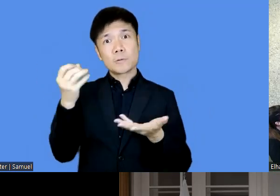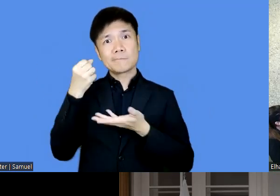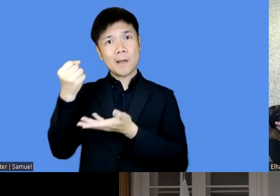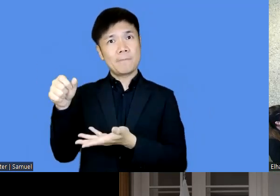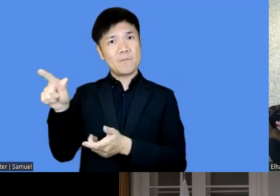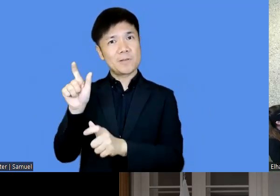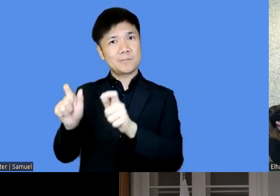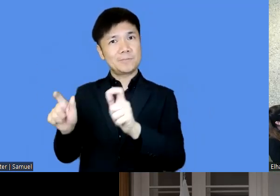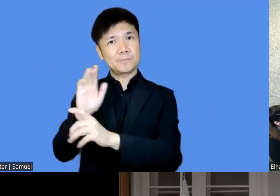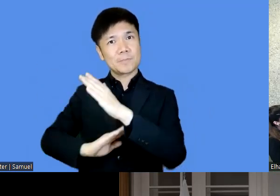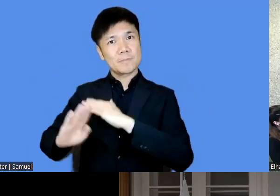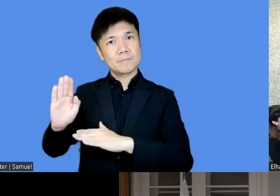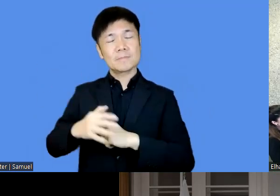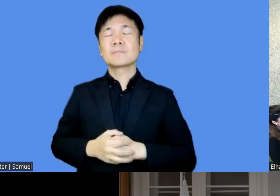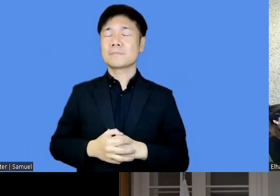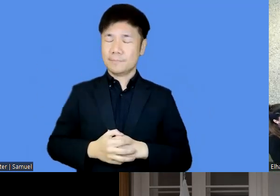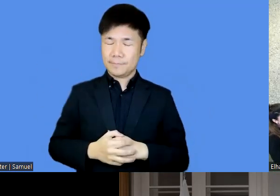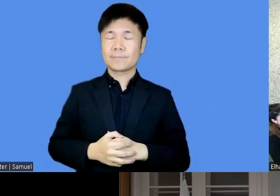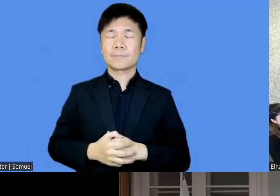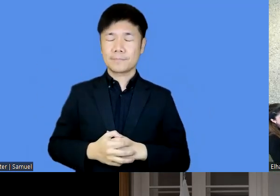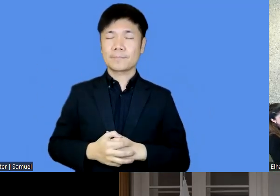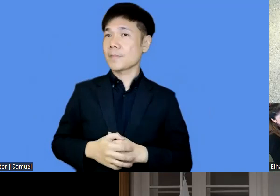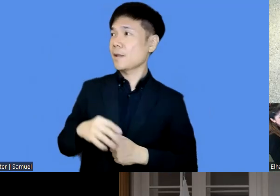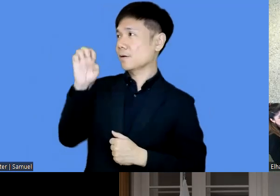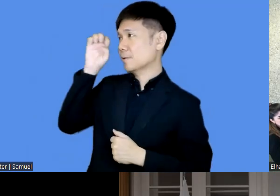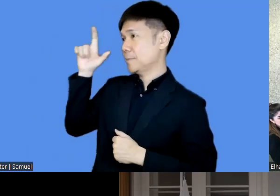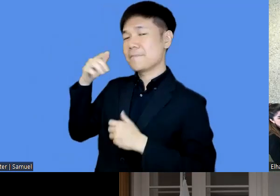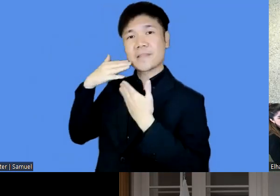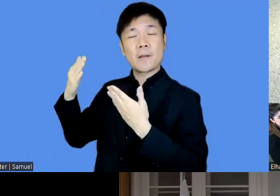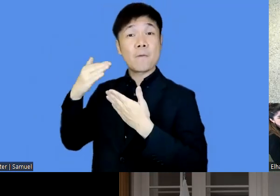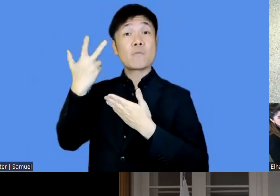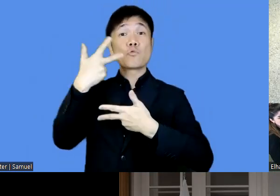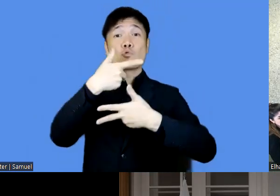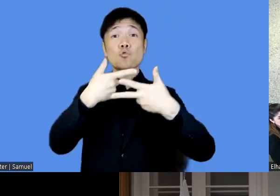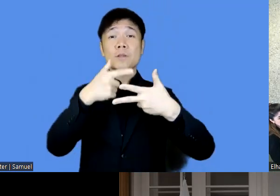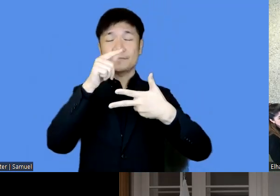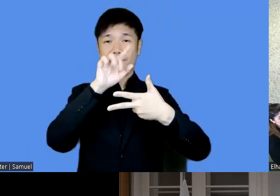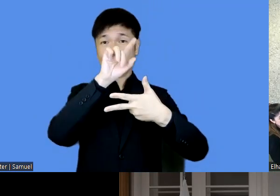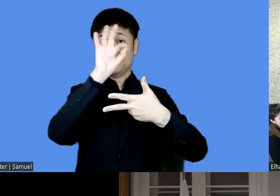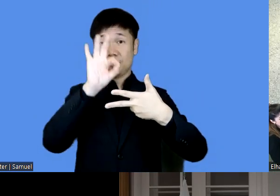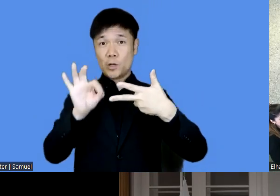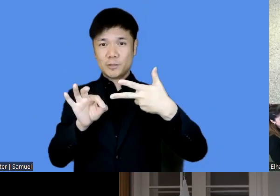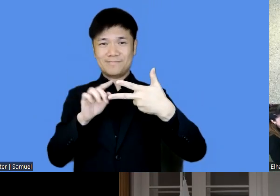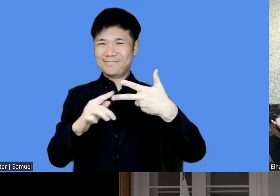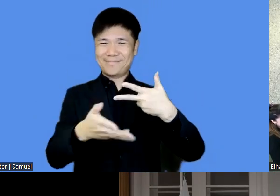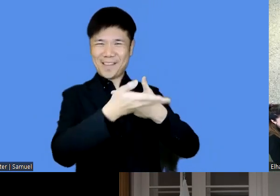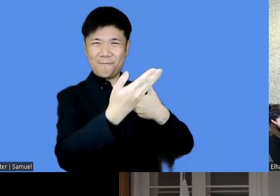So we have three questions. Let's try to answer them. Alex, do you want to go first?